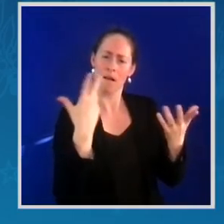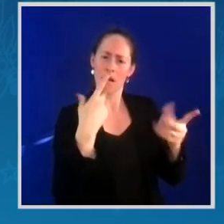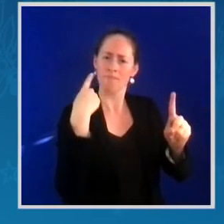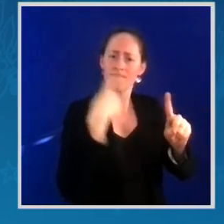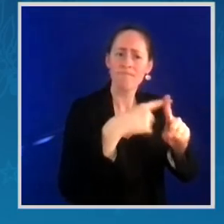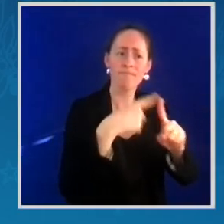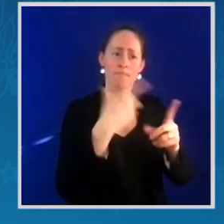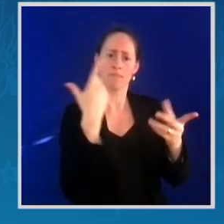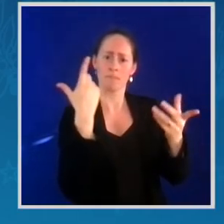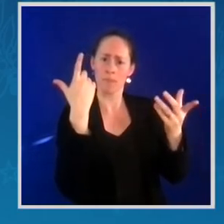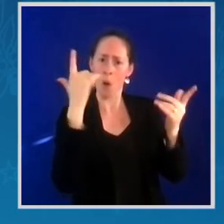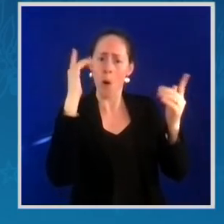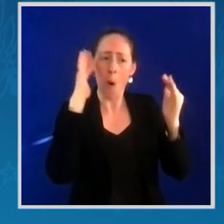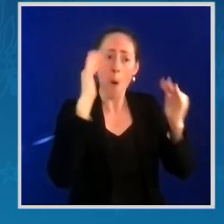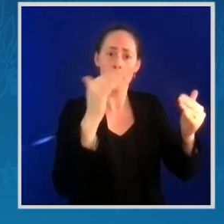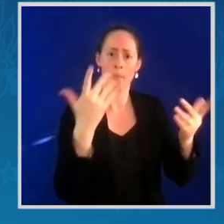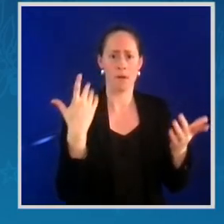that they will follow their first preference,